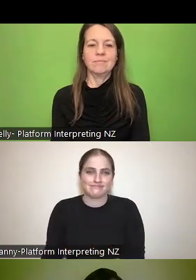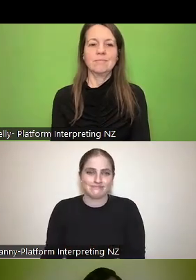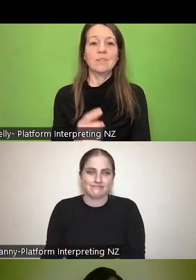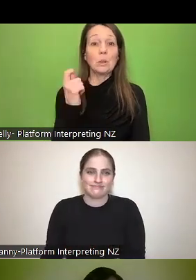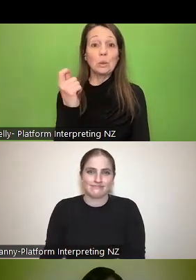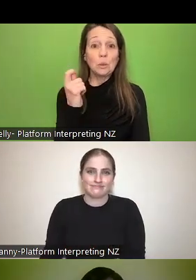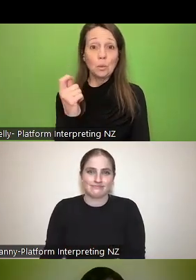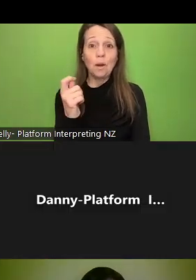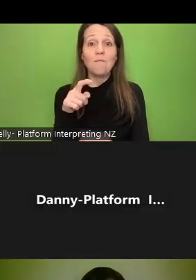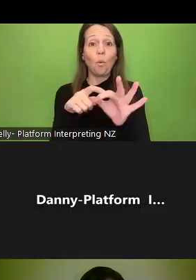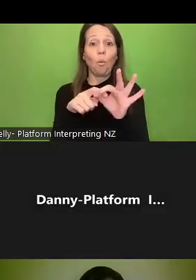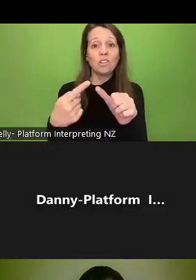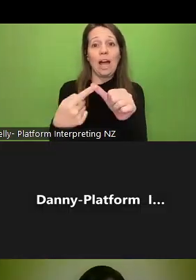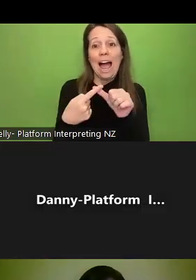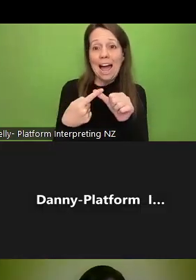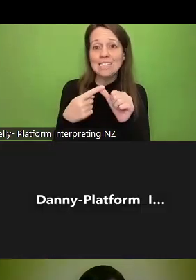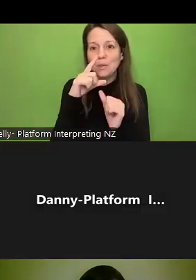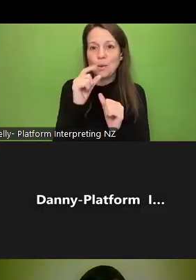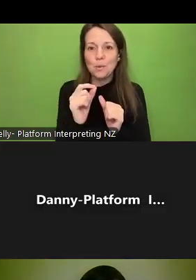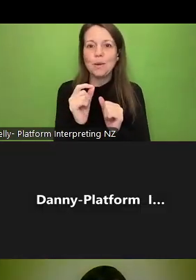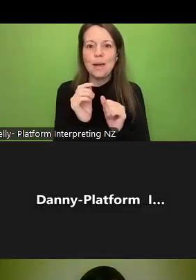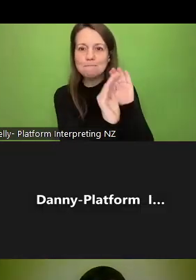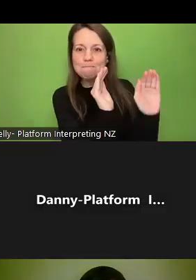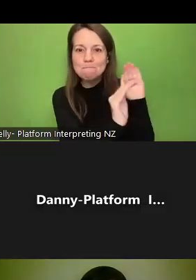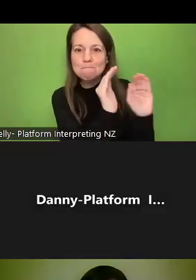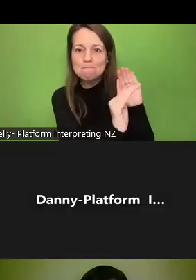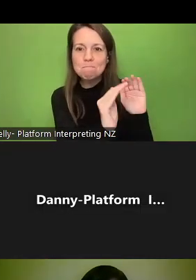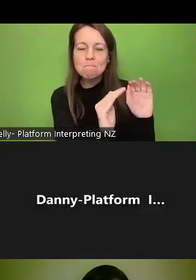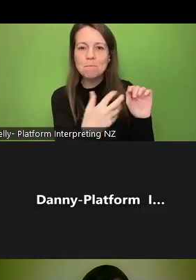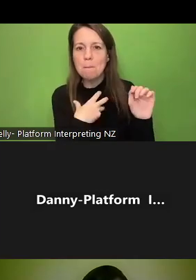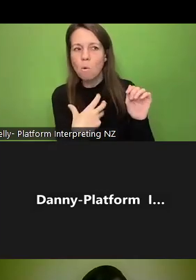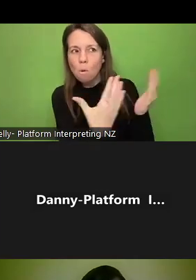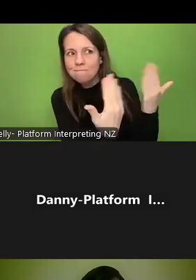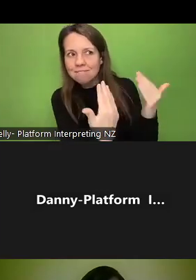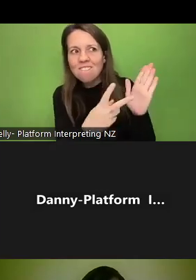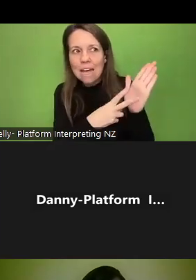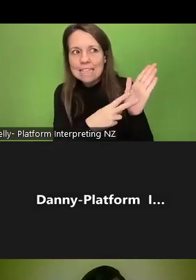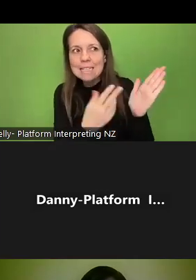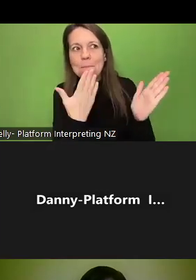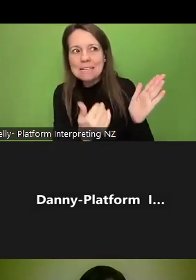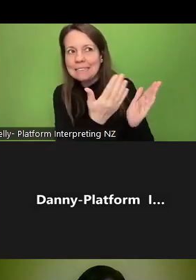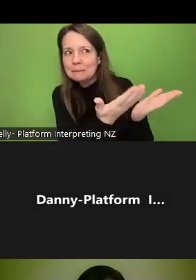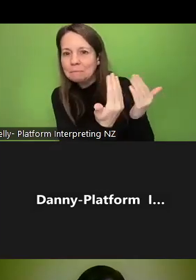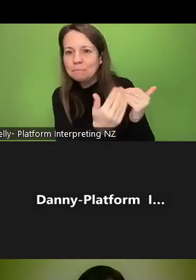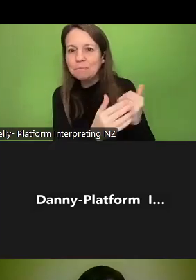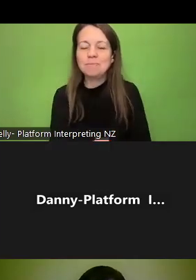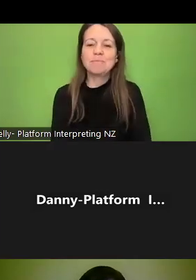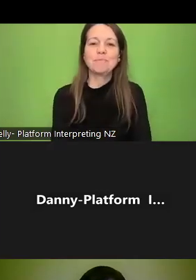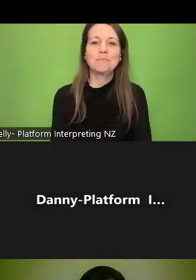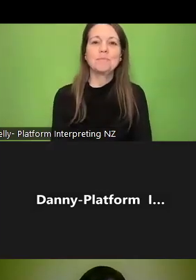so you can you can pick Vanessa's brain even more, if you'd like to. So, before we before we get into the chat session,